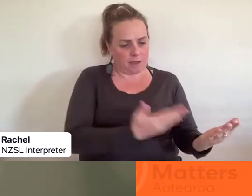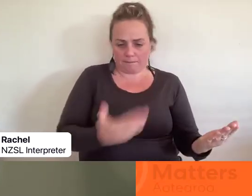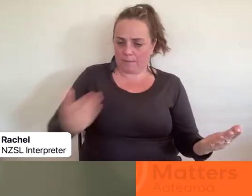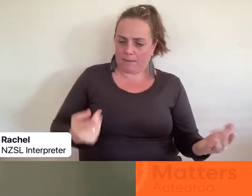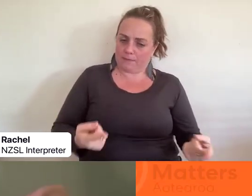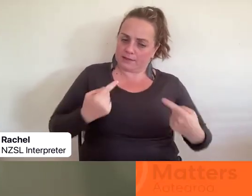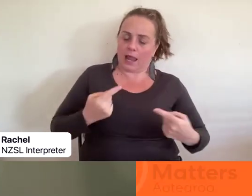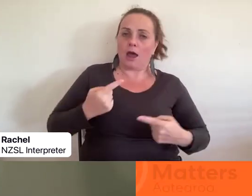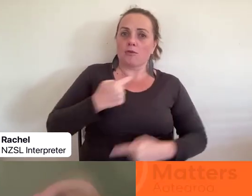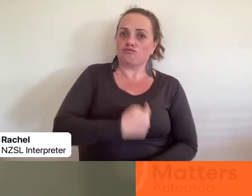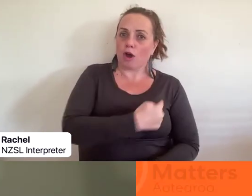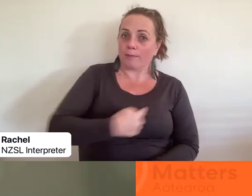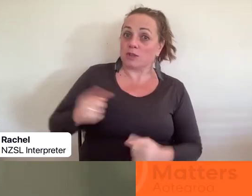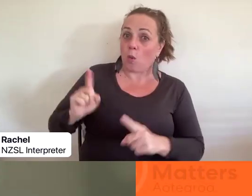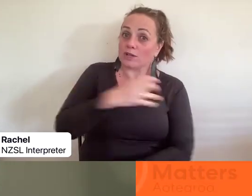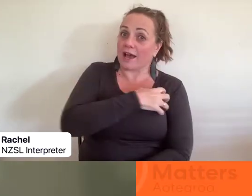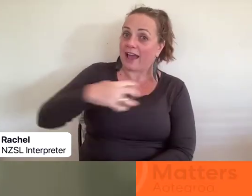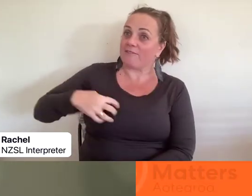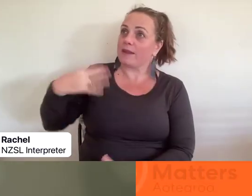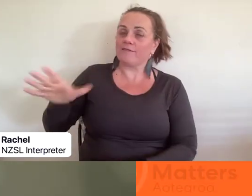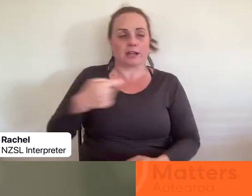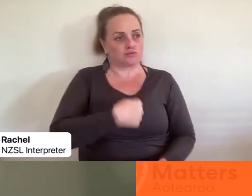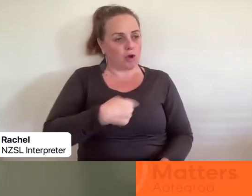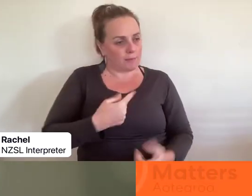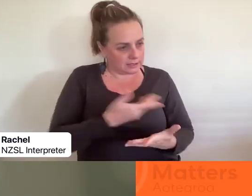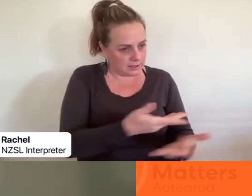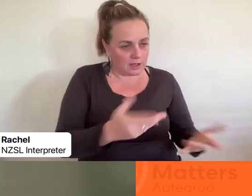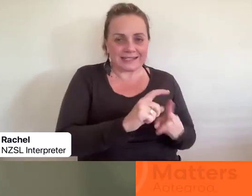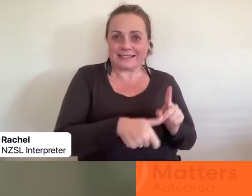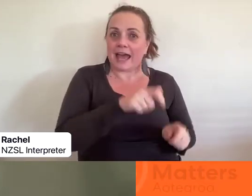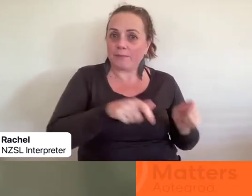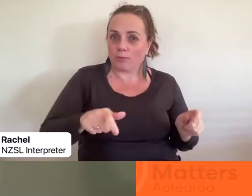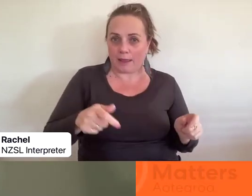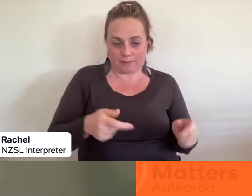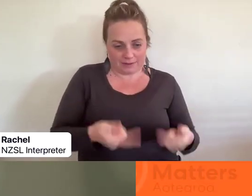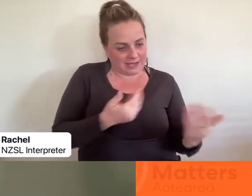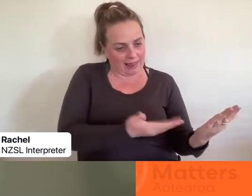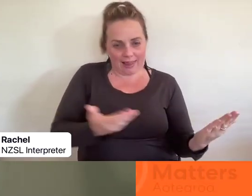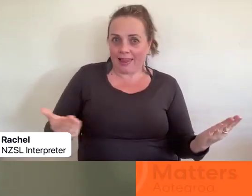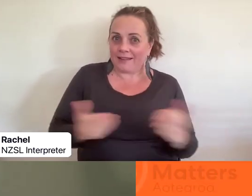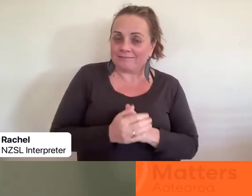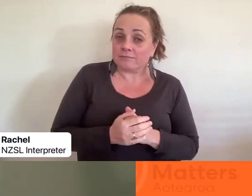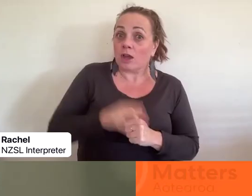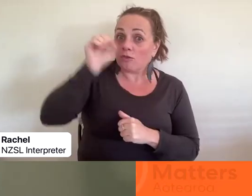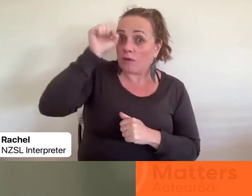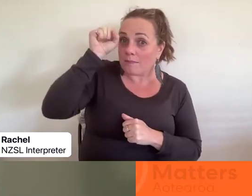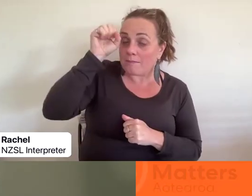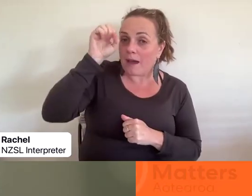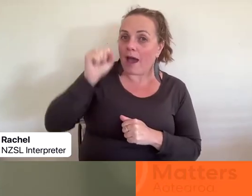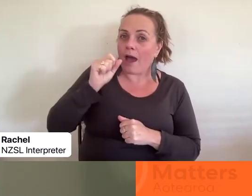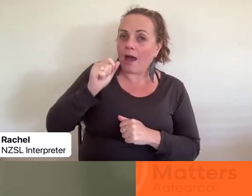have made to disabled people. And let us remember the pilot programme for Enabling Good Lives was